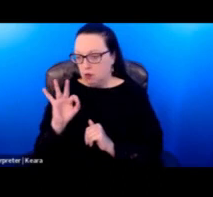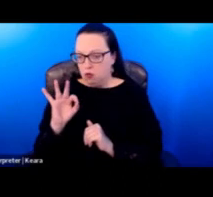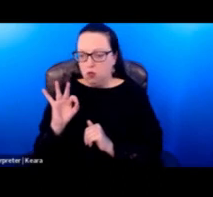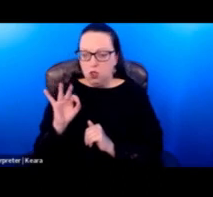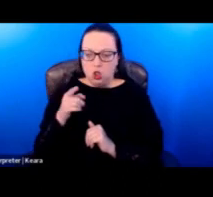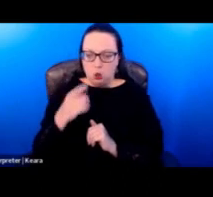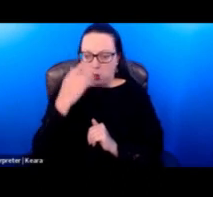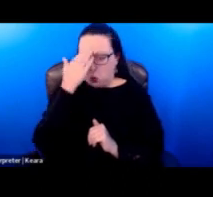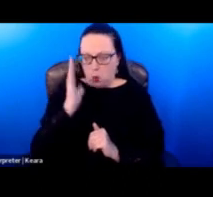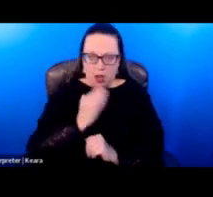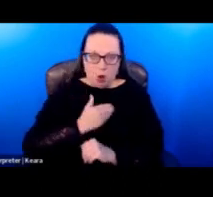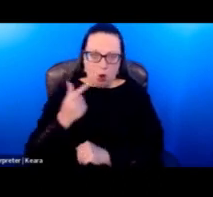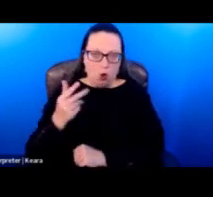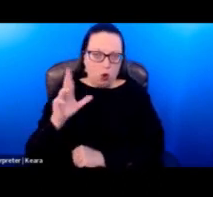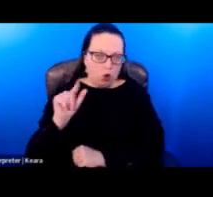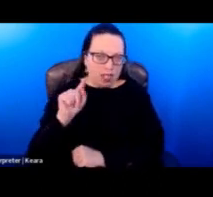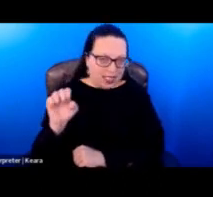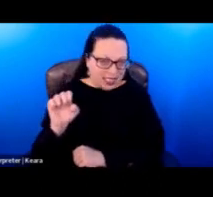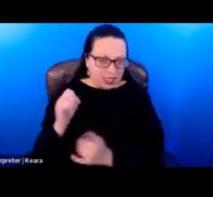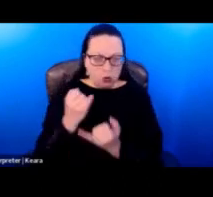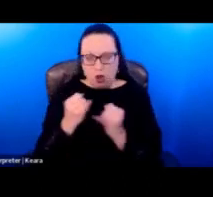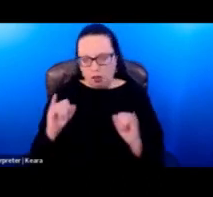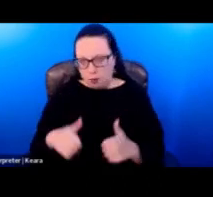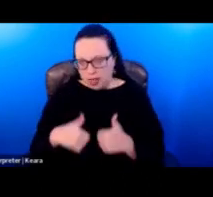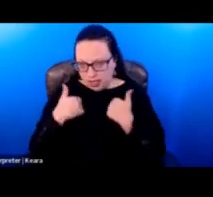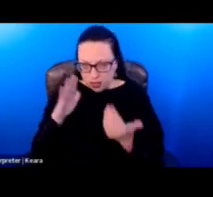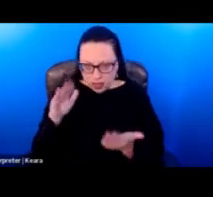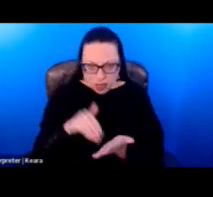Independent Living Centers that are working with us. And you can